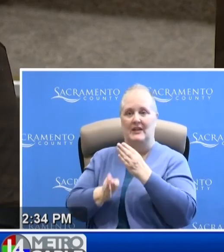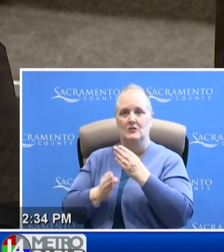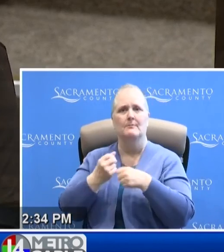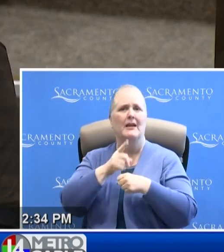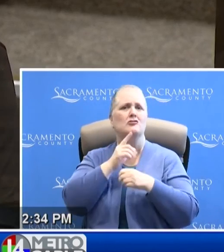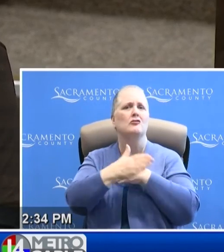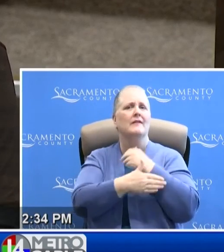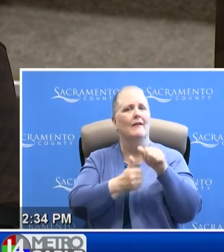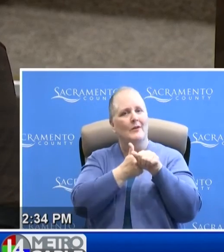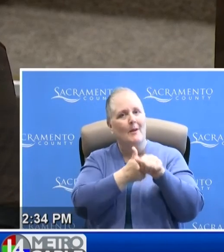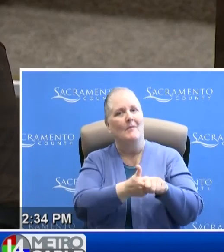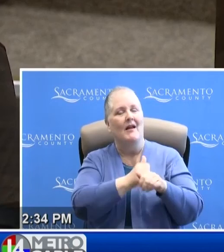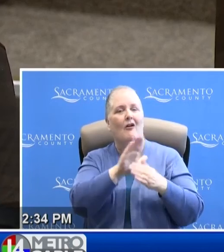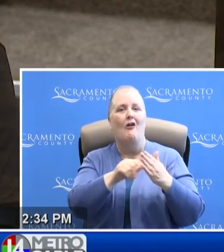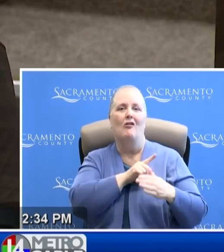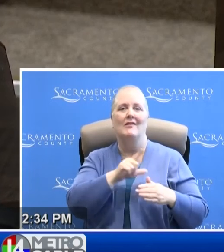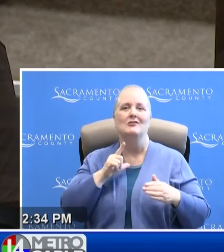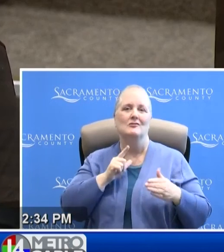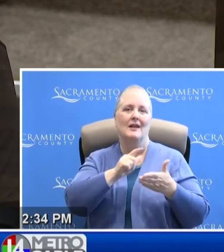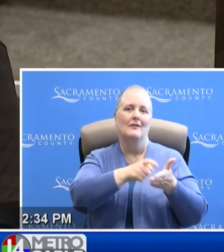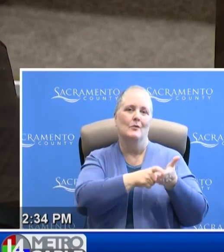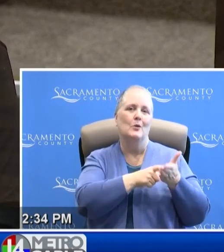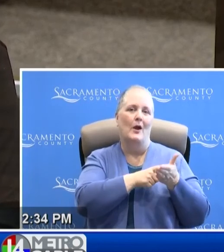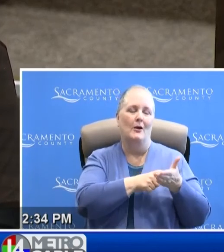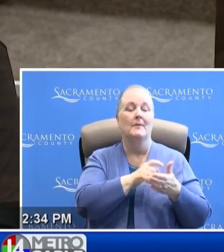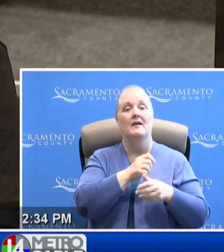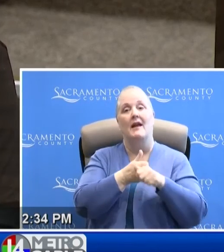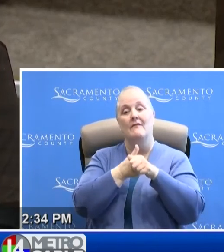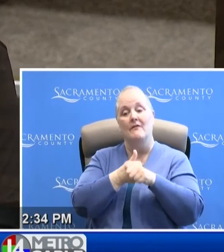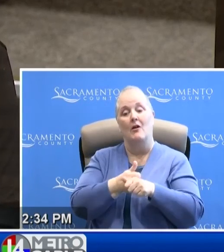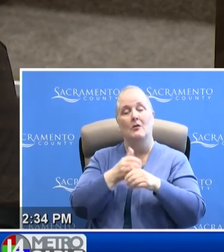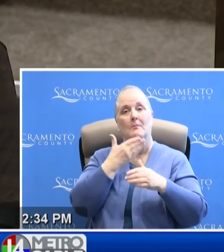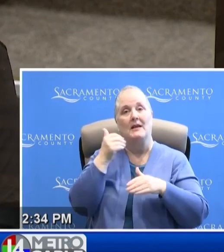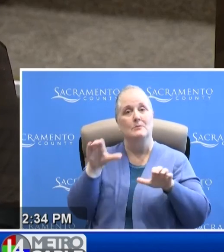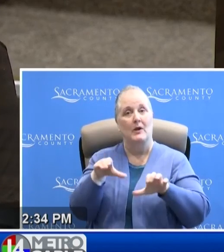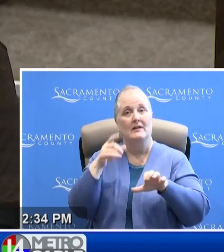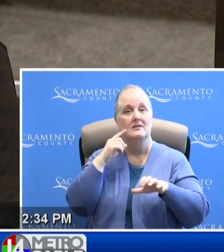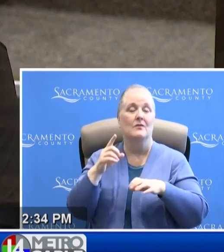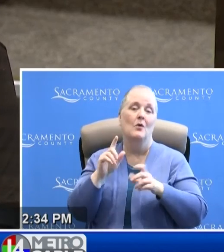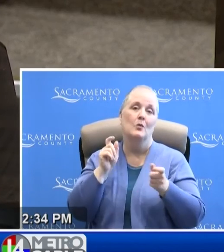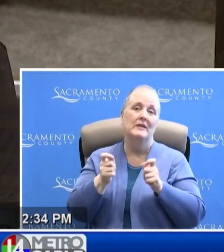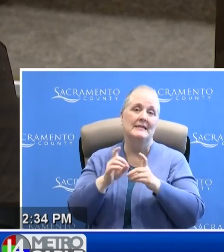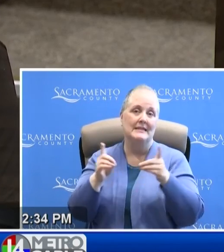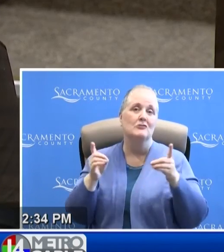with all legislative requirements and followed best practices for redistricting efforts .